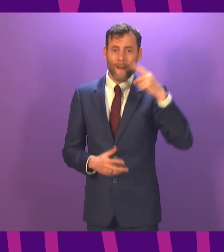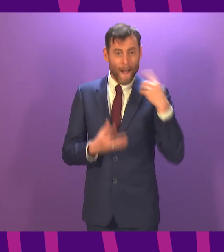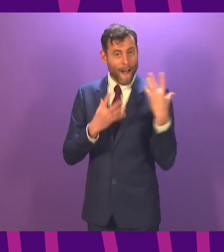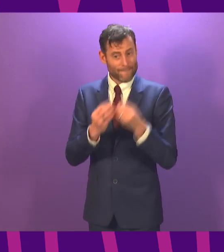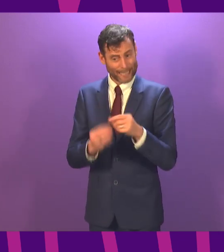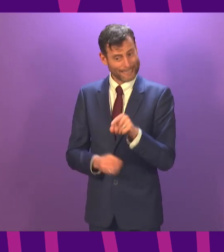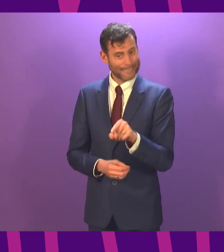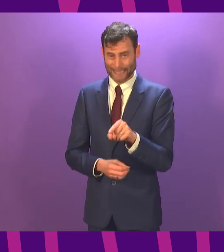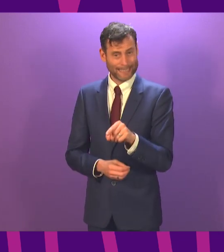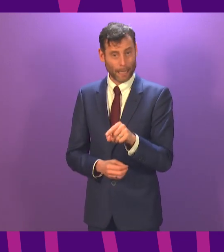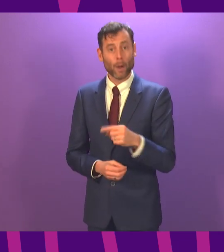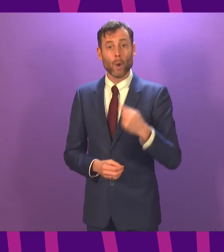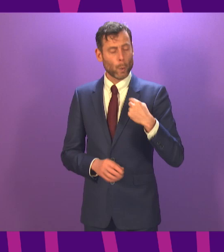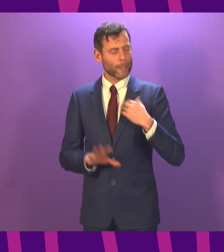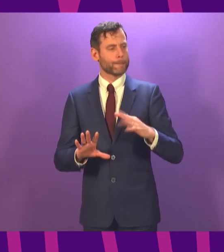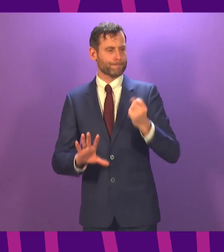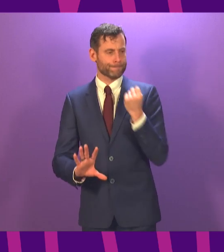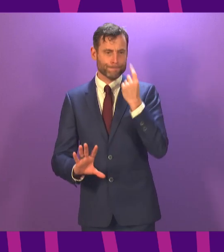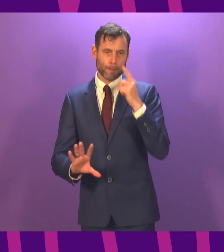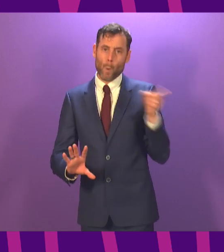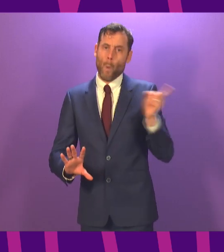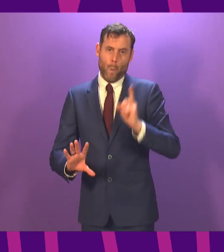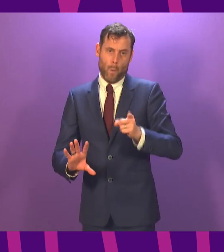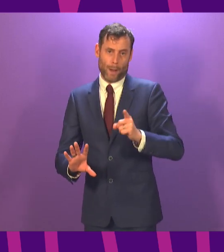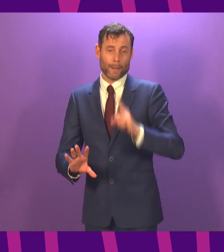to the clinical advice that we are getting. The chief nursing officer and chief medical